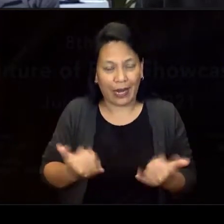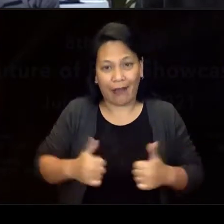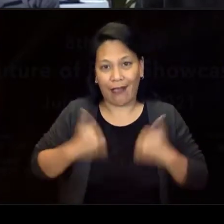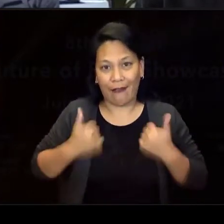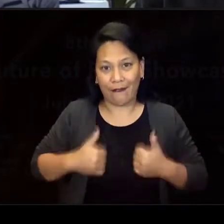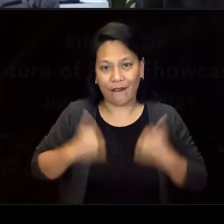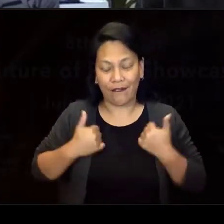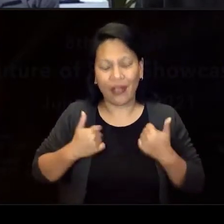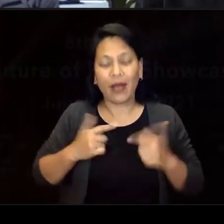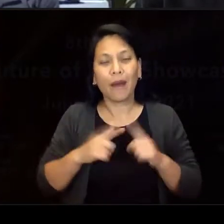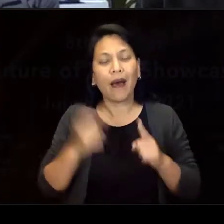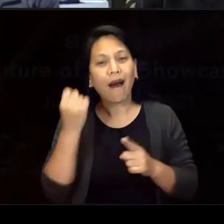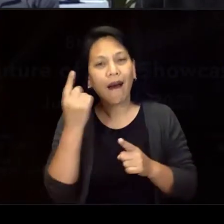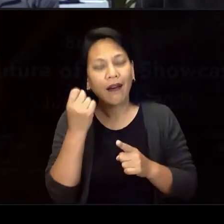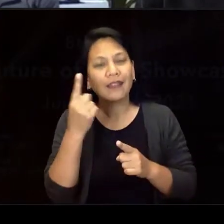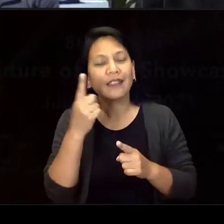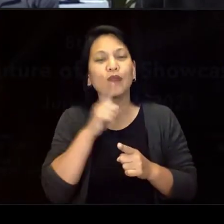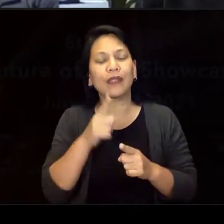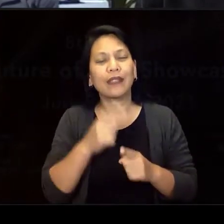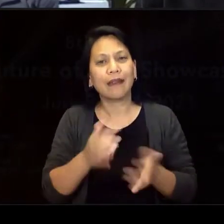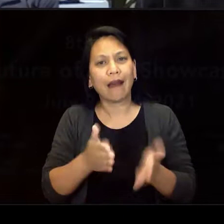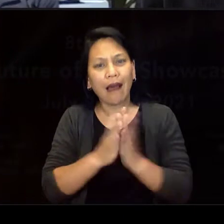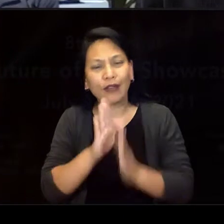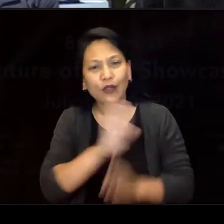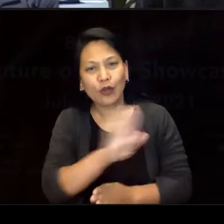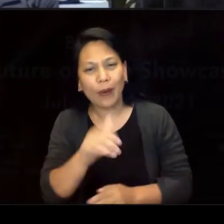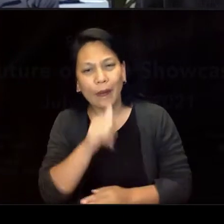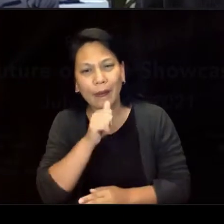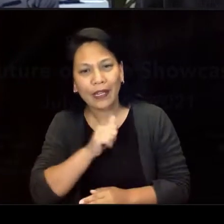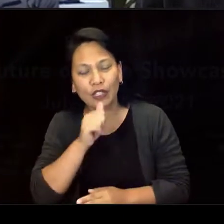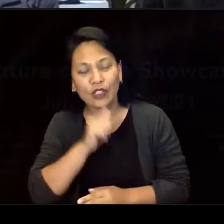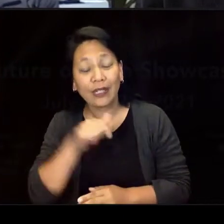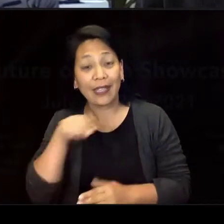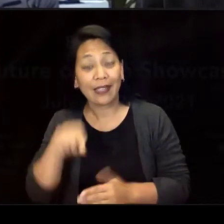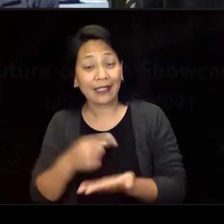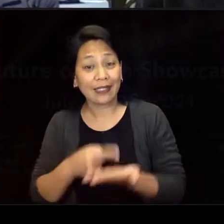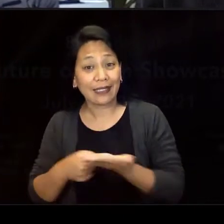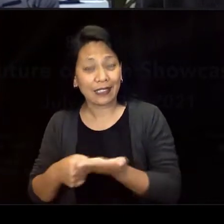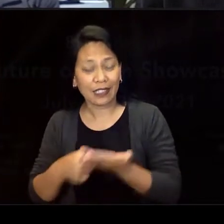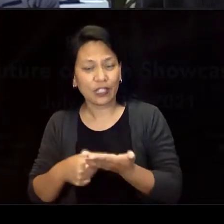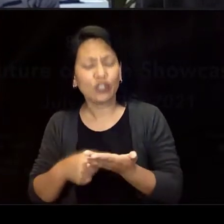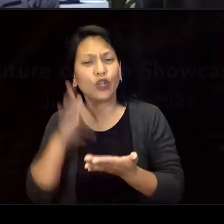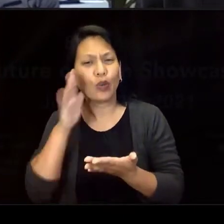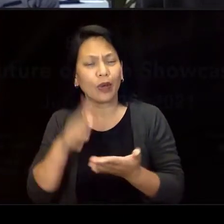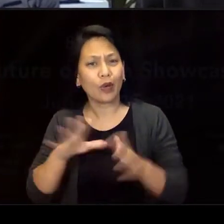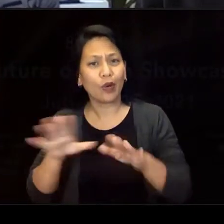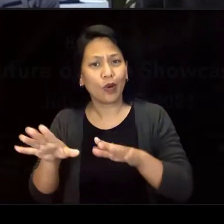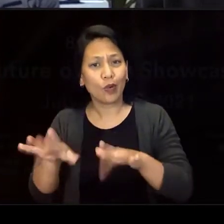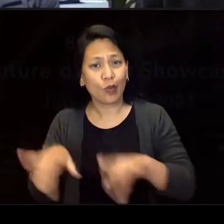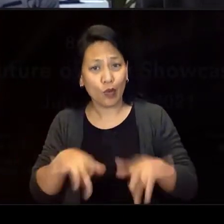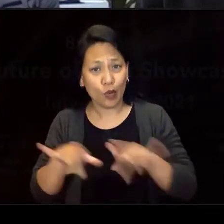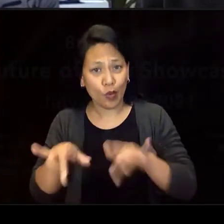However, we do ask your patience, this conversation will be not only recorded, but also posted after this